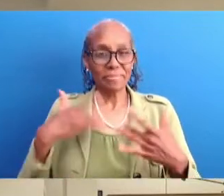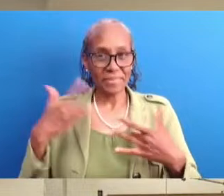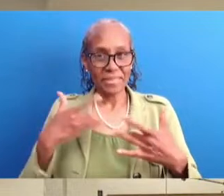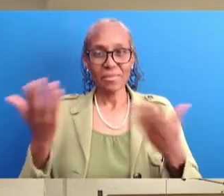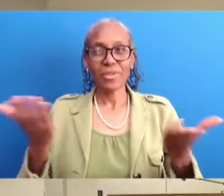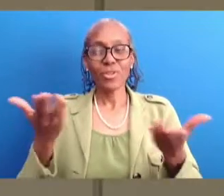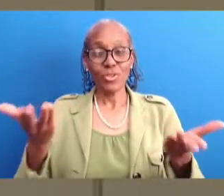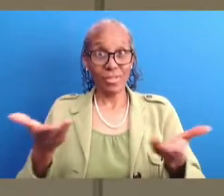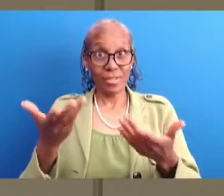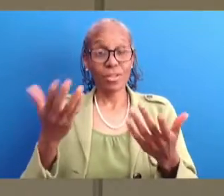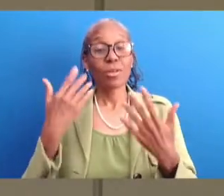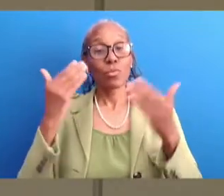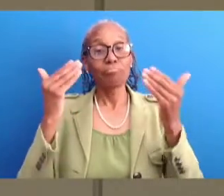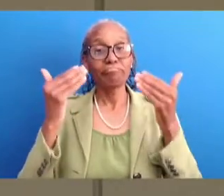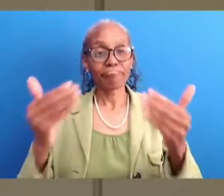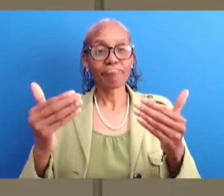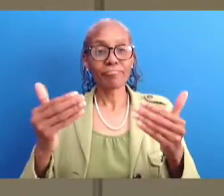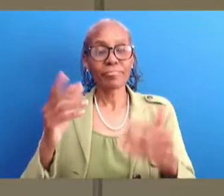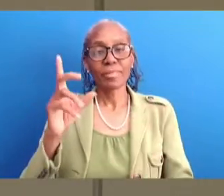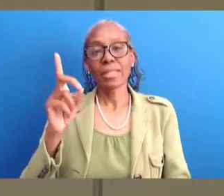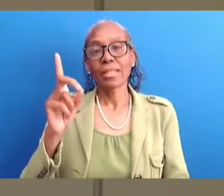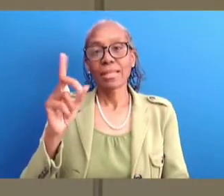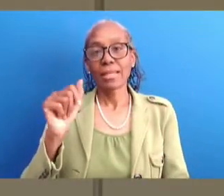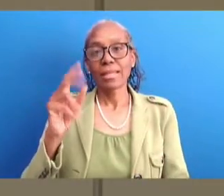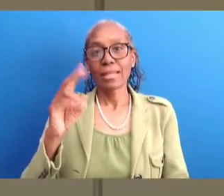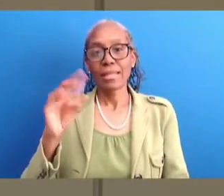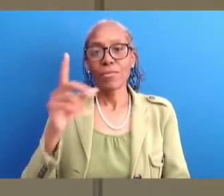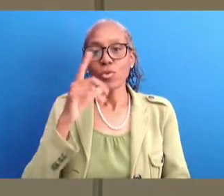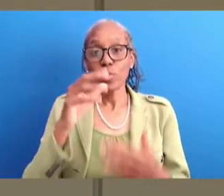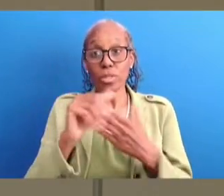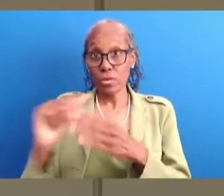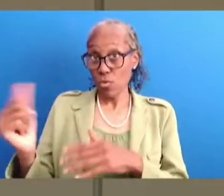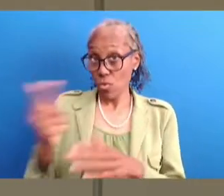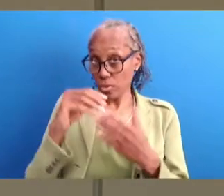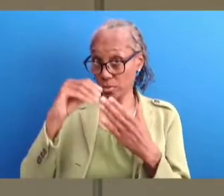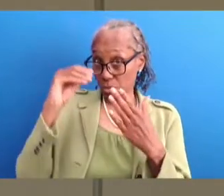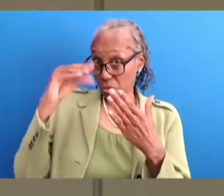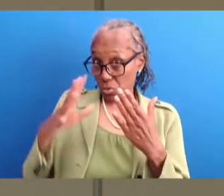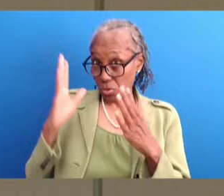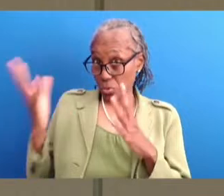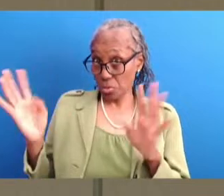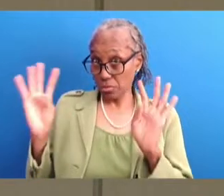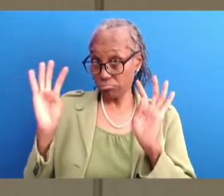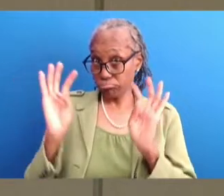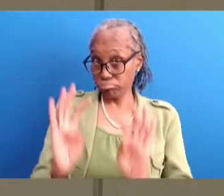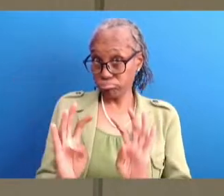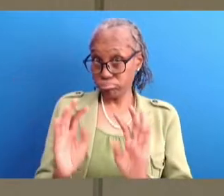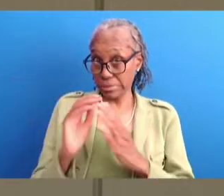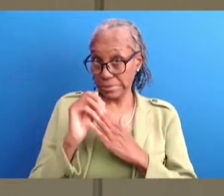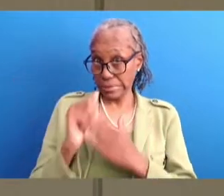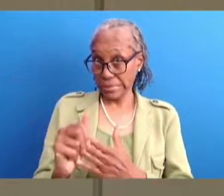WE'RE REALLY EXCITED ABOUT YOU